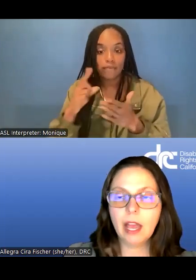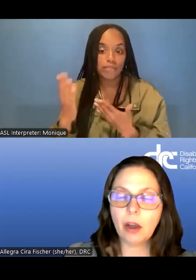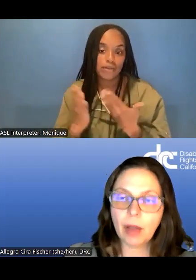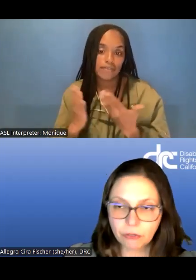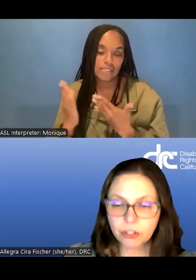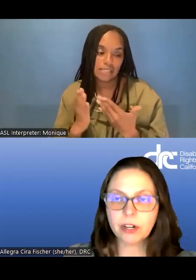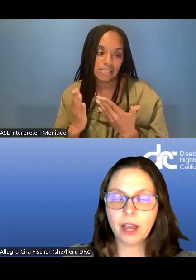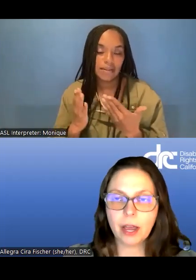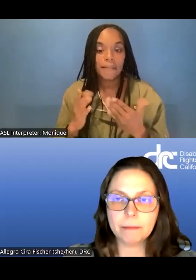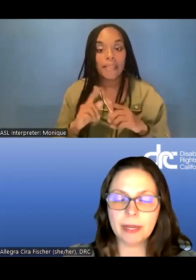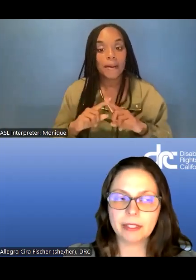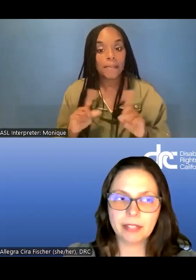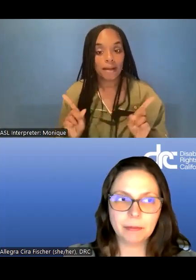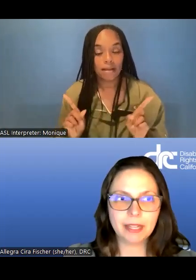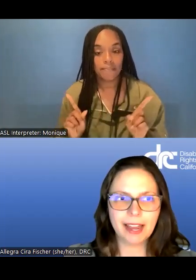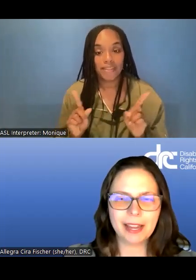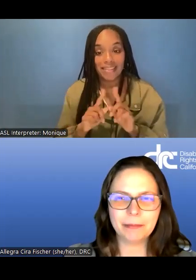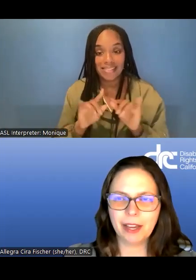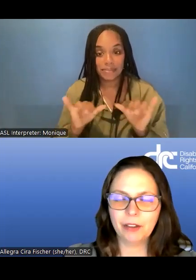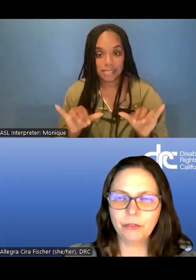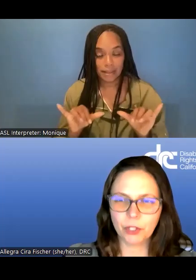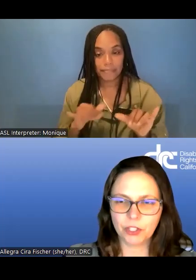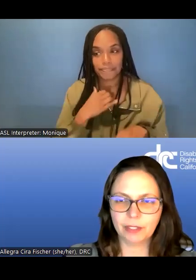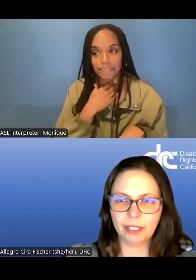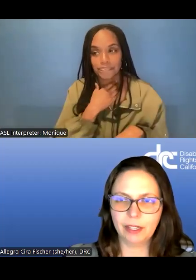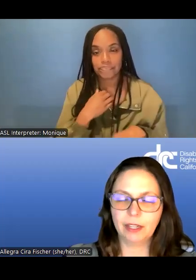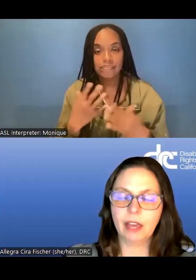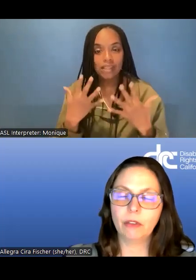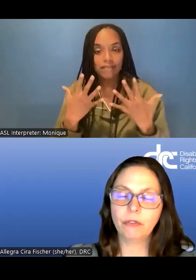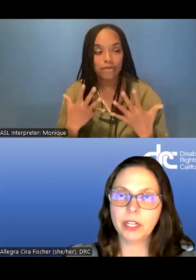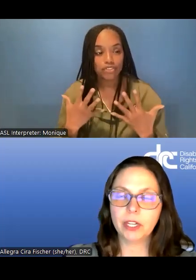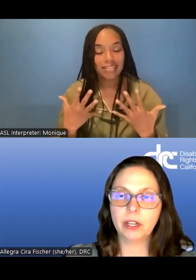However, at the same time, unfortunately, in California,